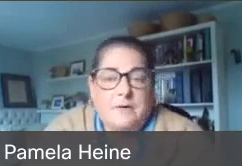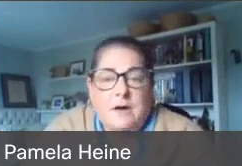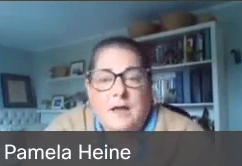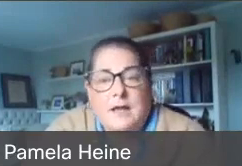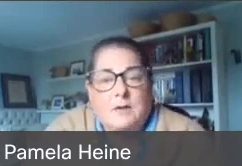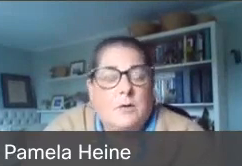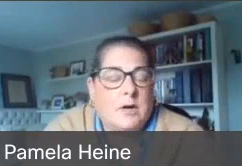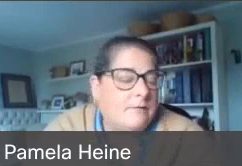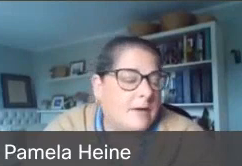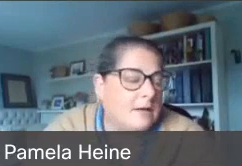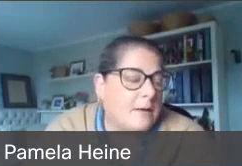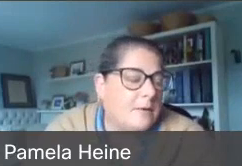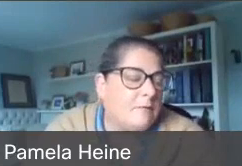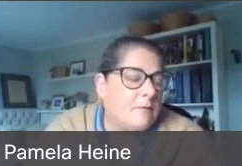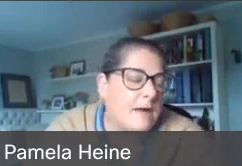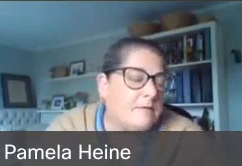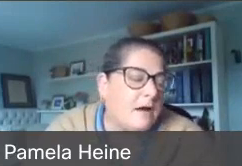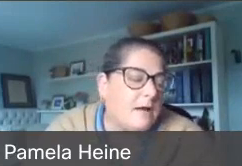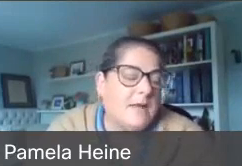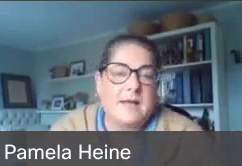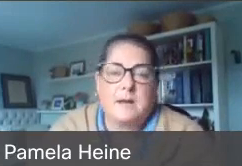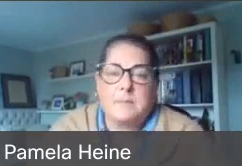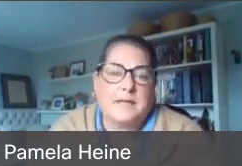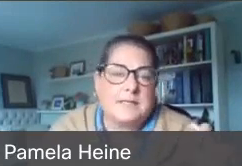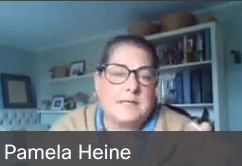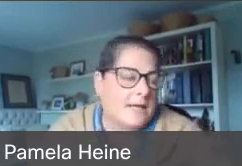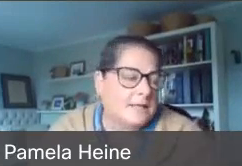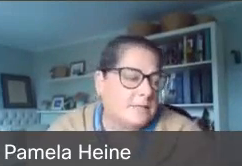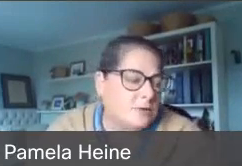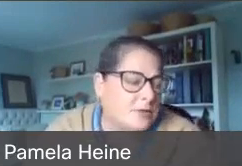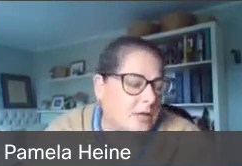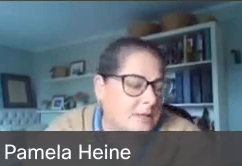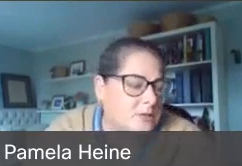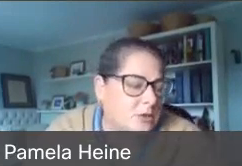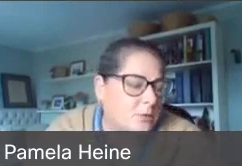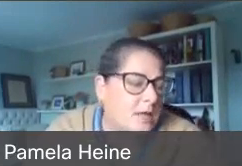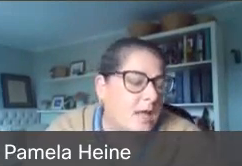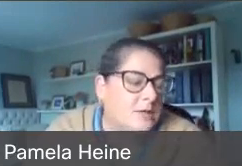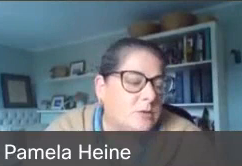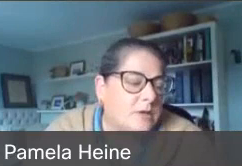Jennifer and Lauren, very collaborative. What about... And again, Amanda and Sametra can chime in too.